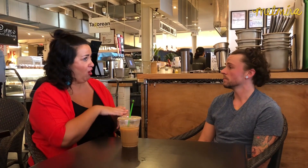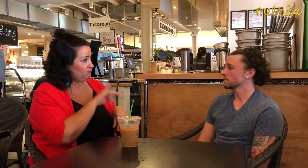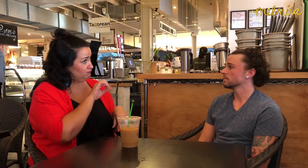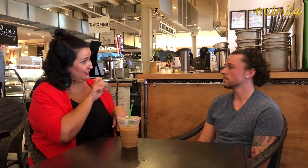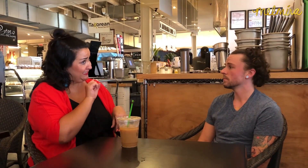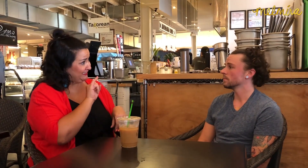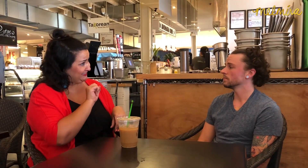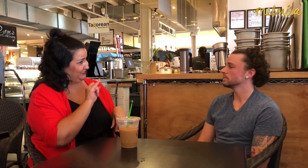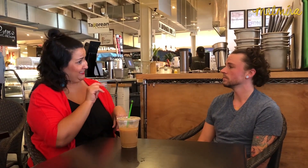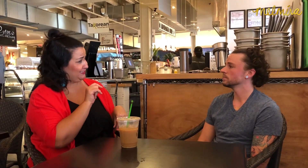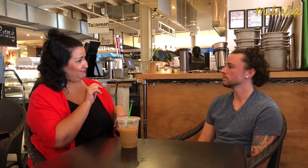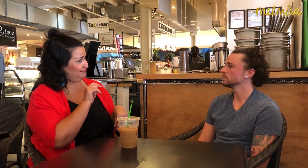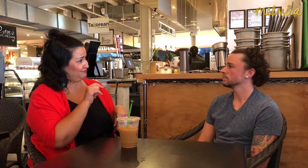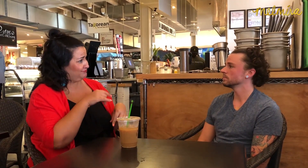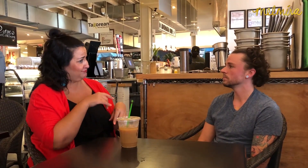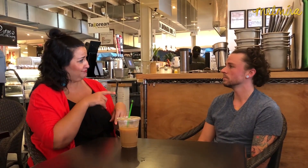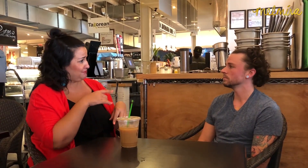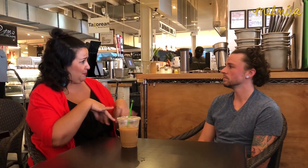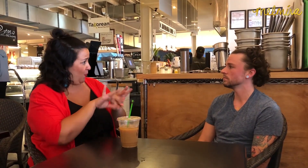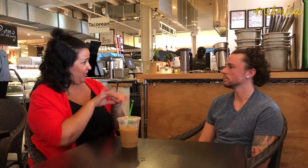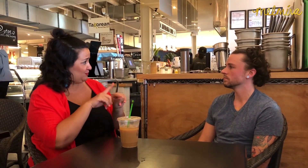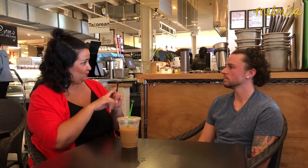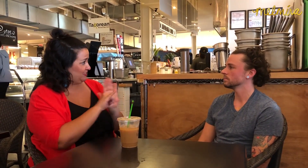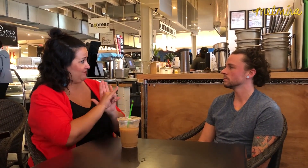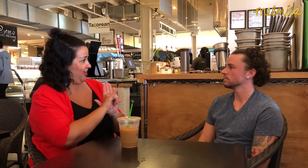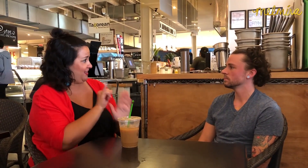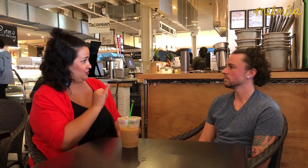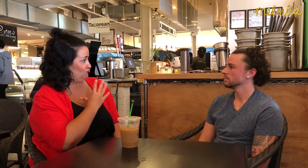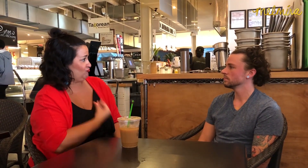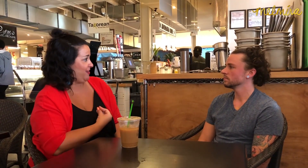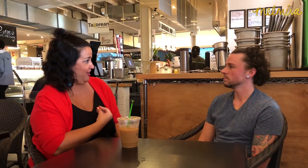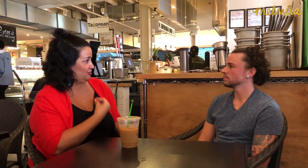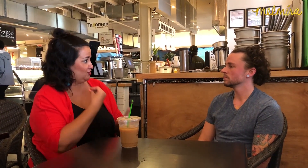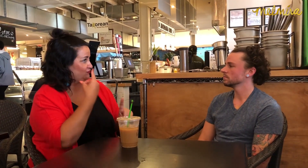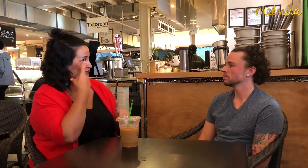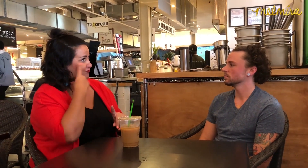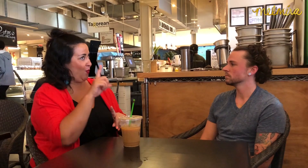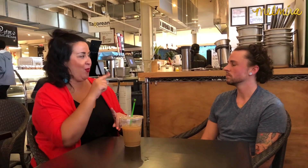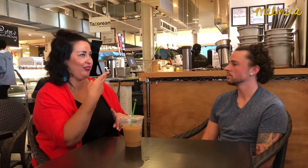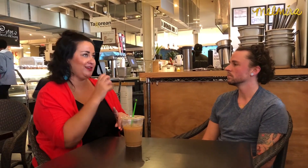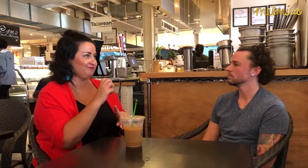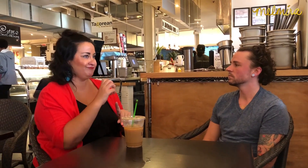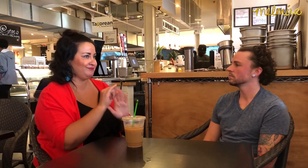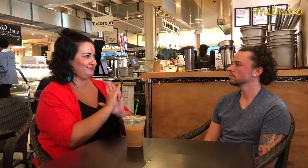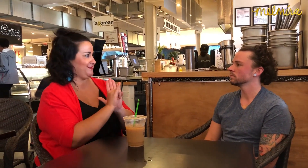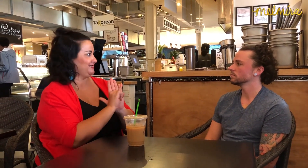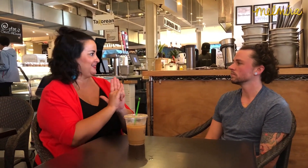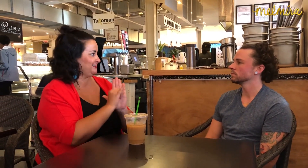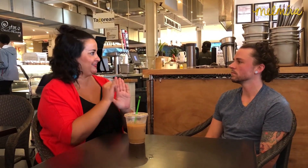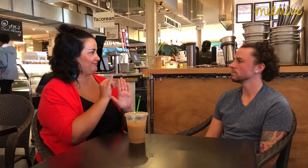Is it important to identify as trans for the purpose of identifying?